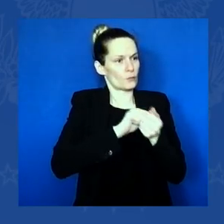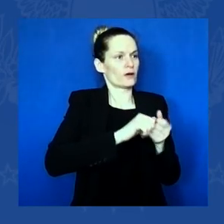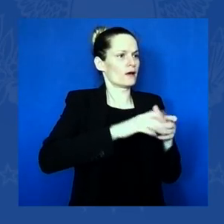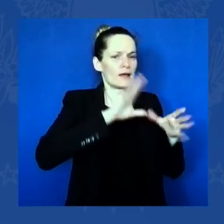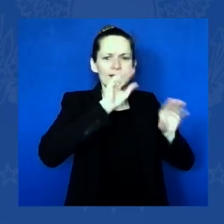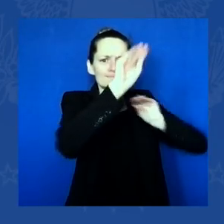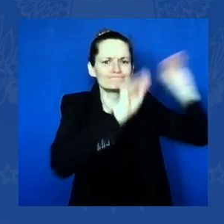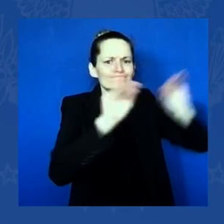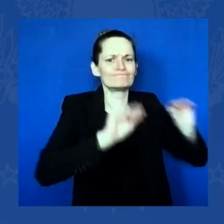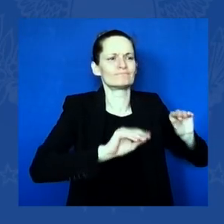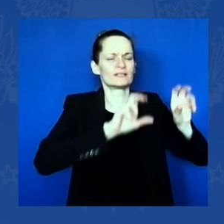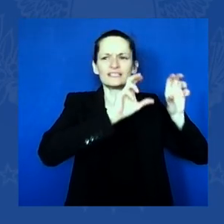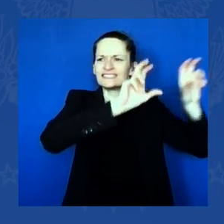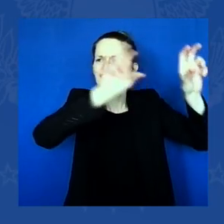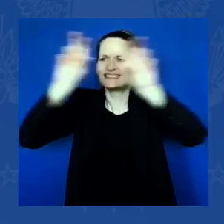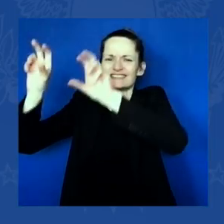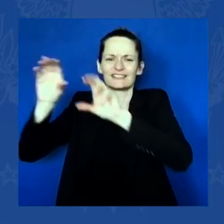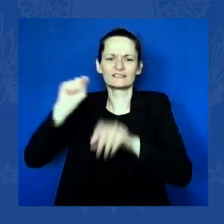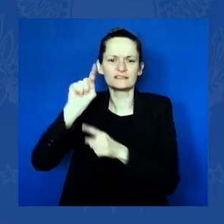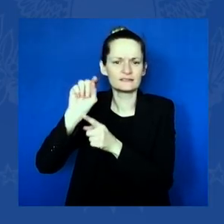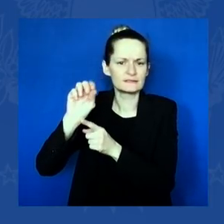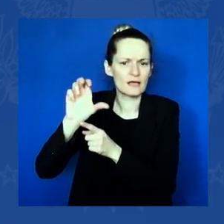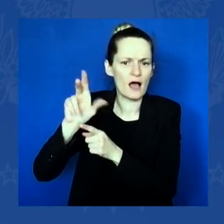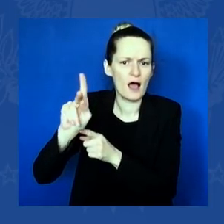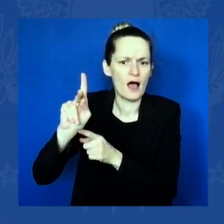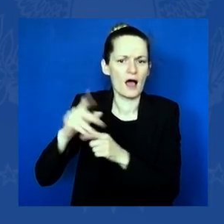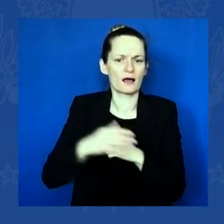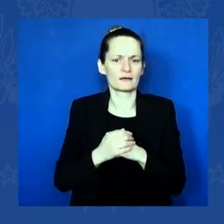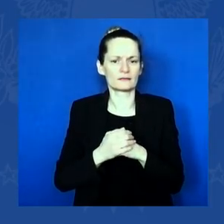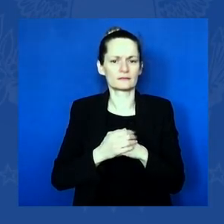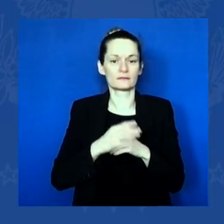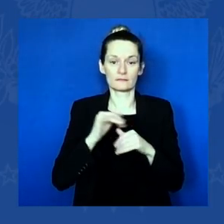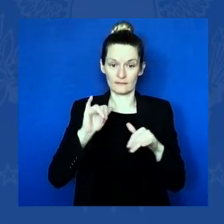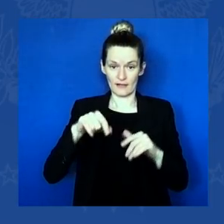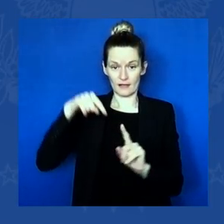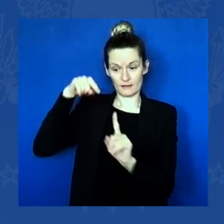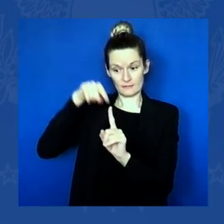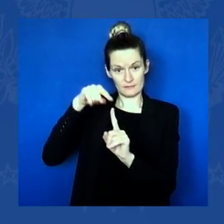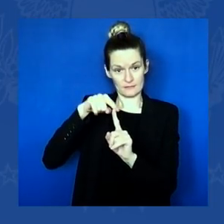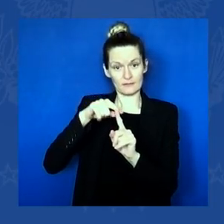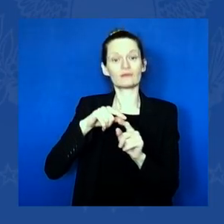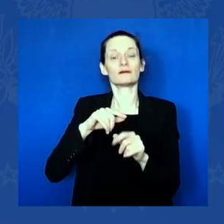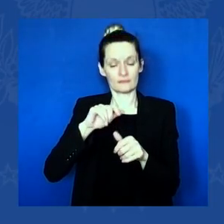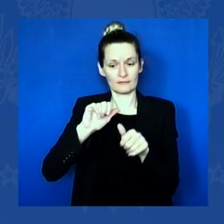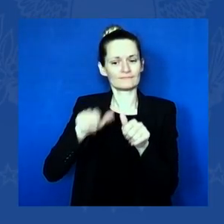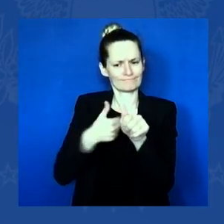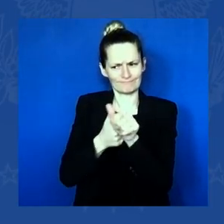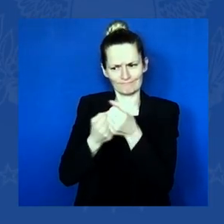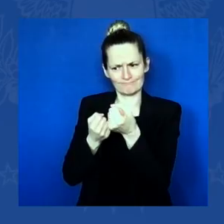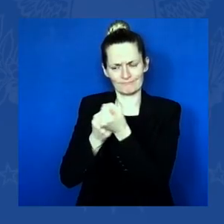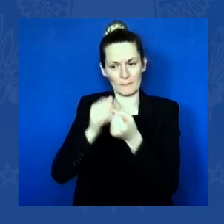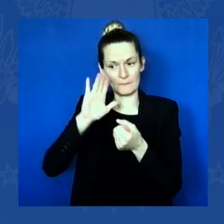for the first time, funding dedicated to monitoring and strengthening supply chains.